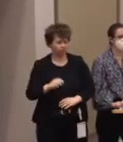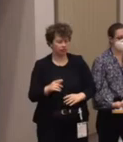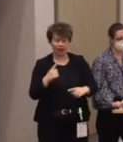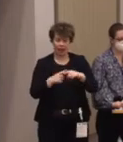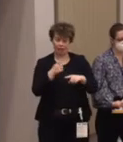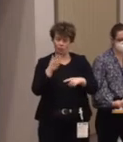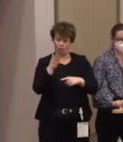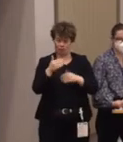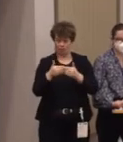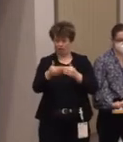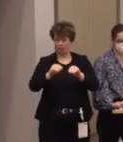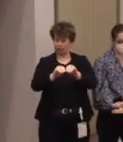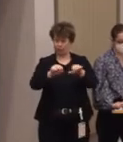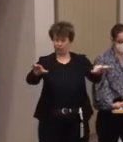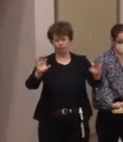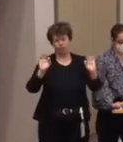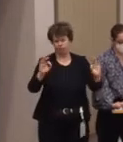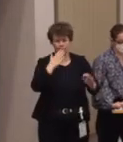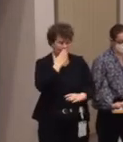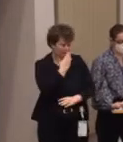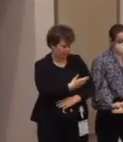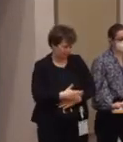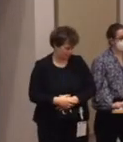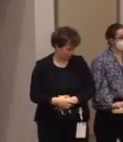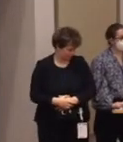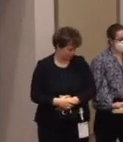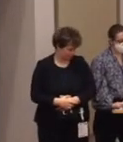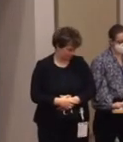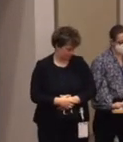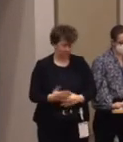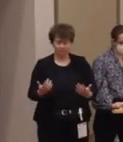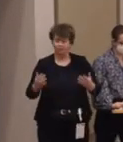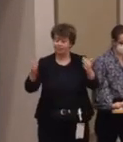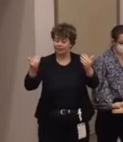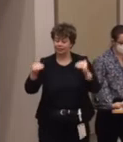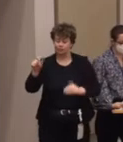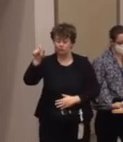everyone. I am pleased now to introduce our next speaker,